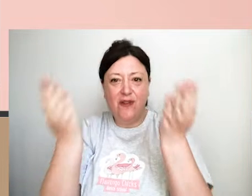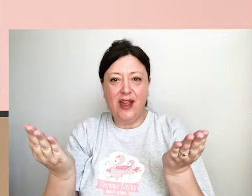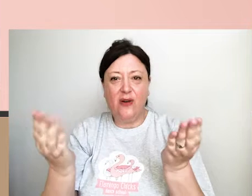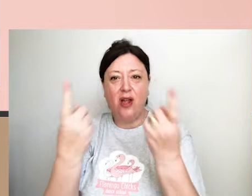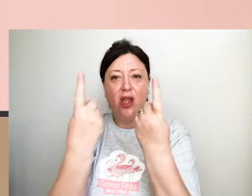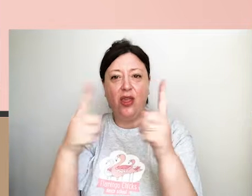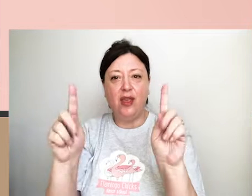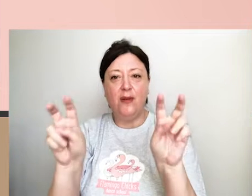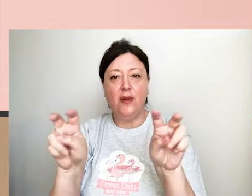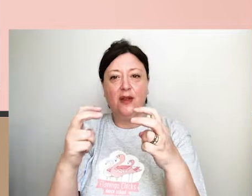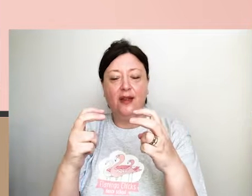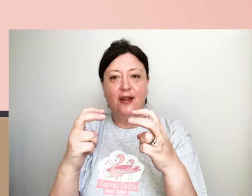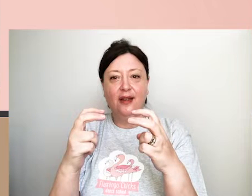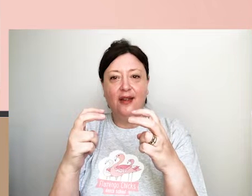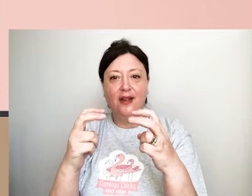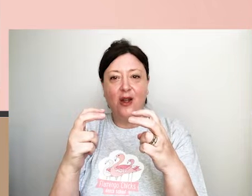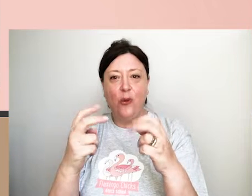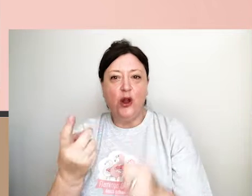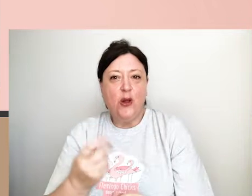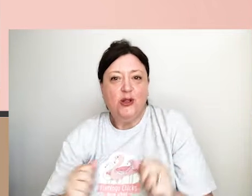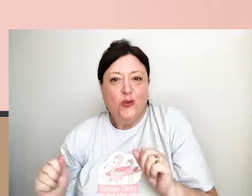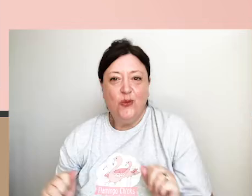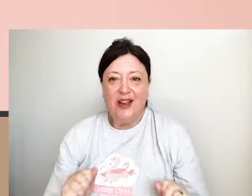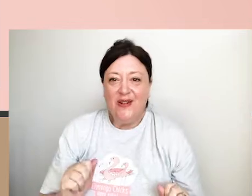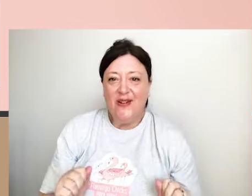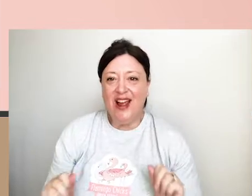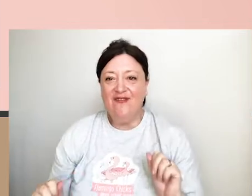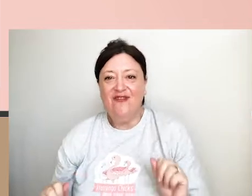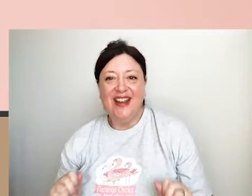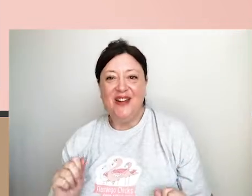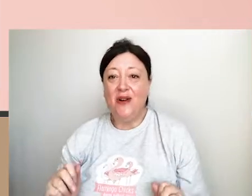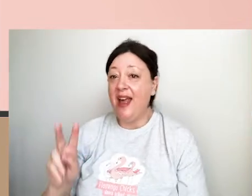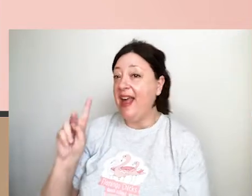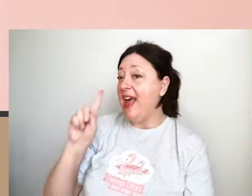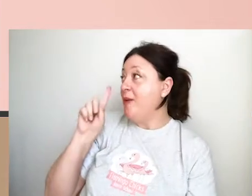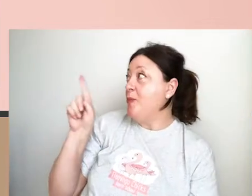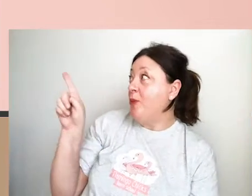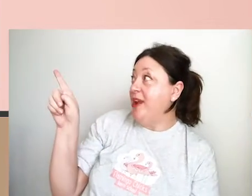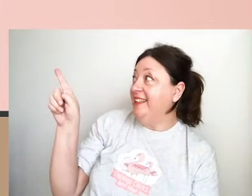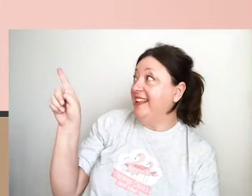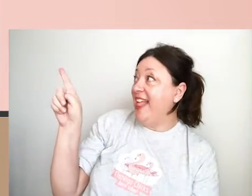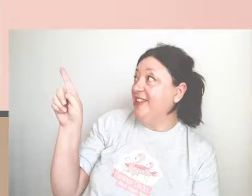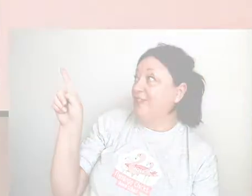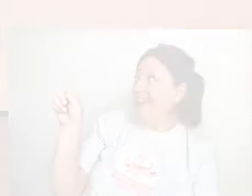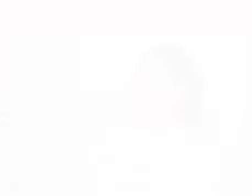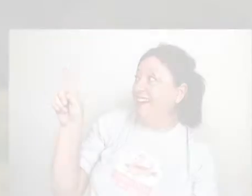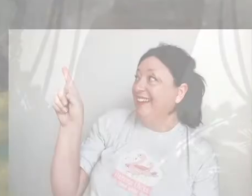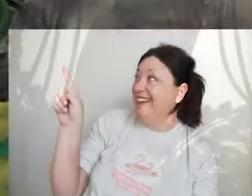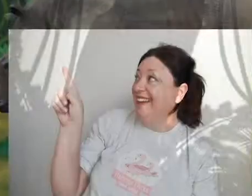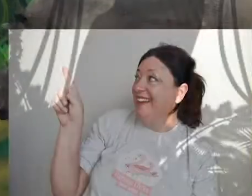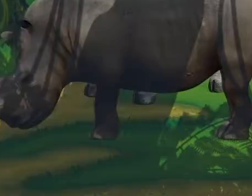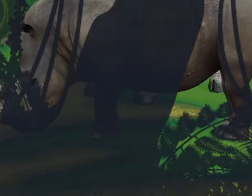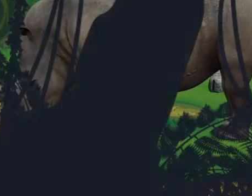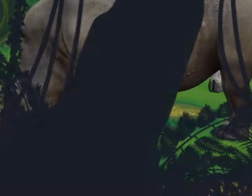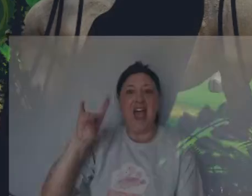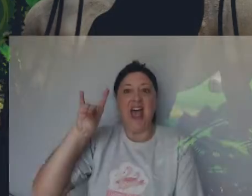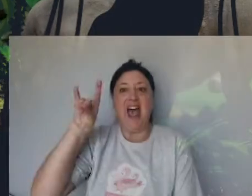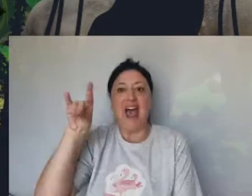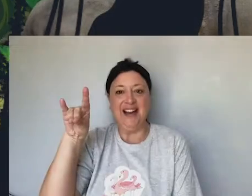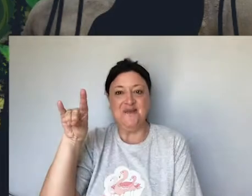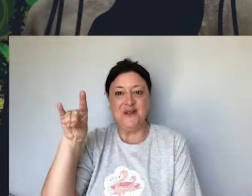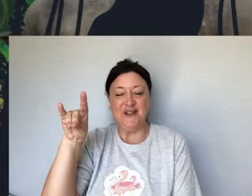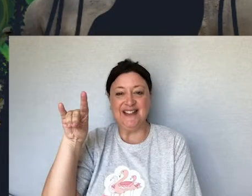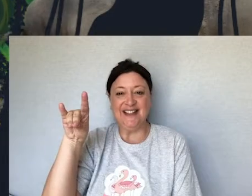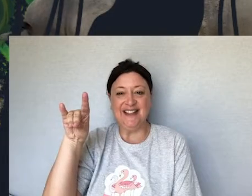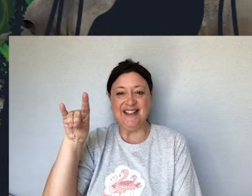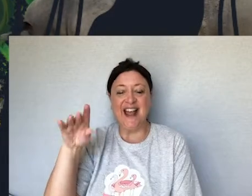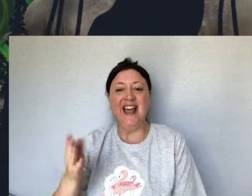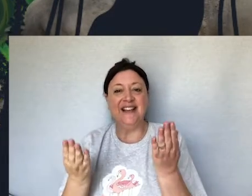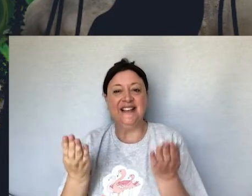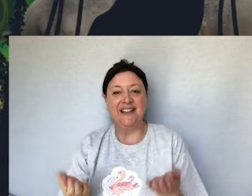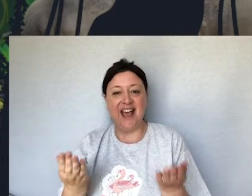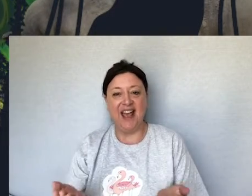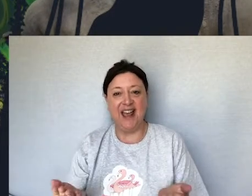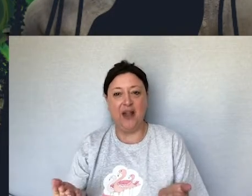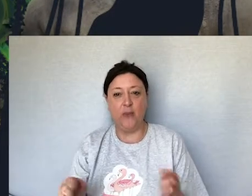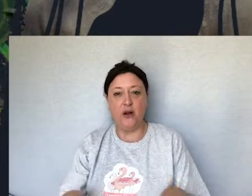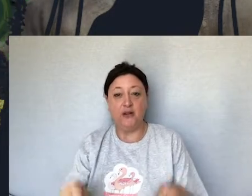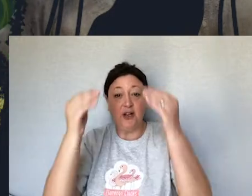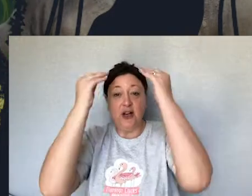wriggle and point at the screen. Three, two, one! Wow! Animals! Today we are going